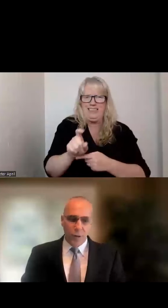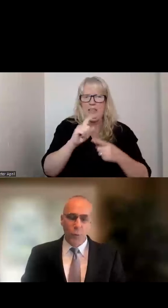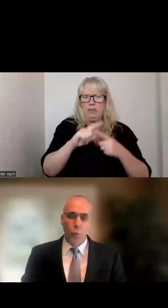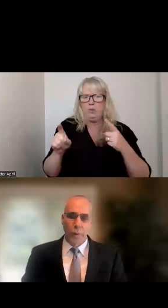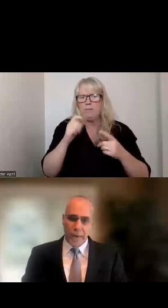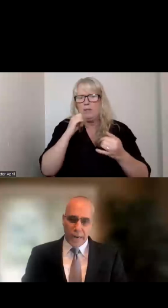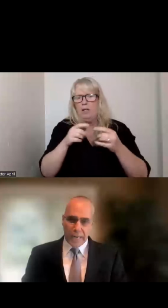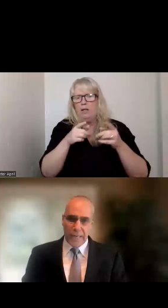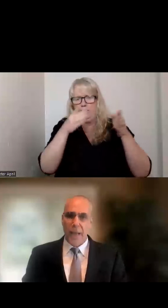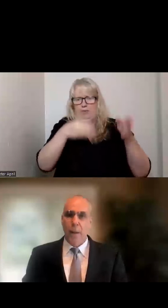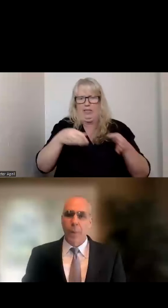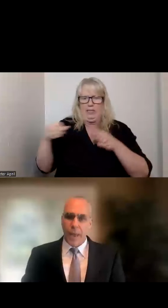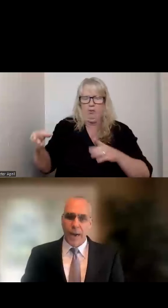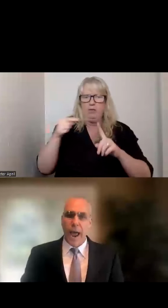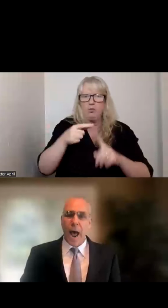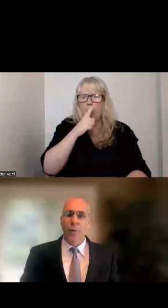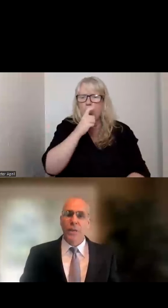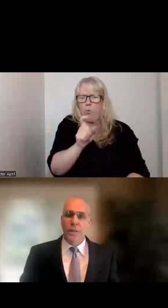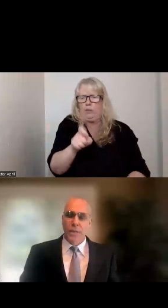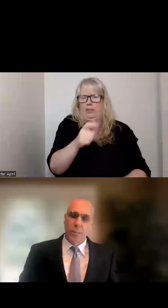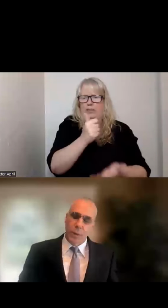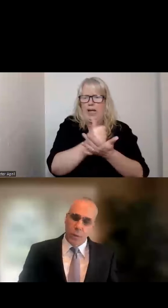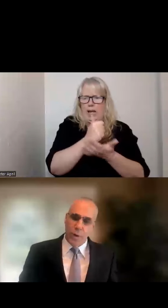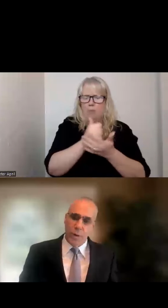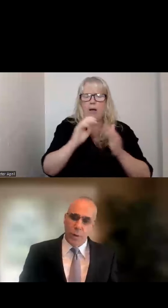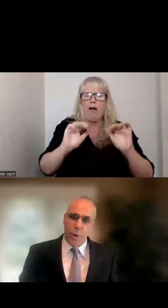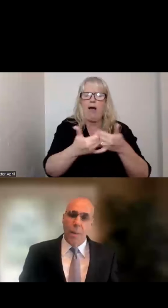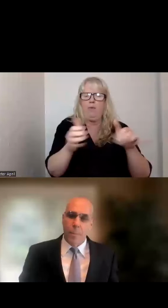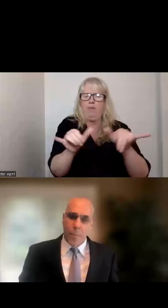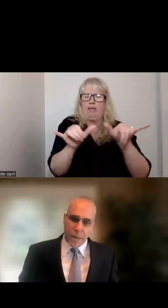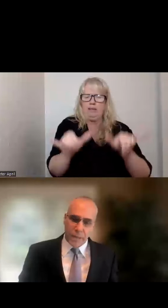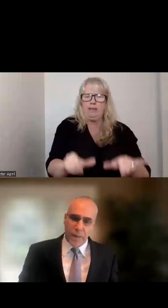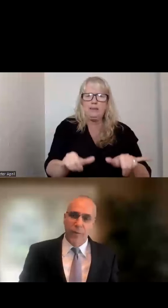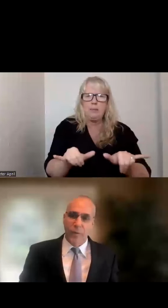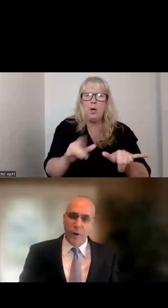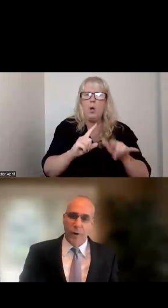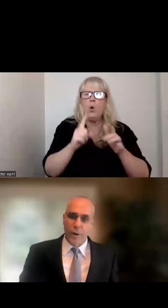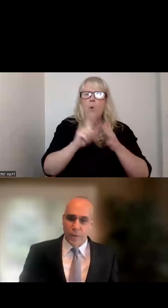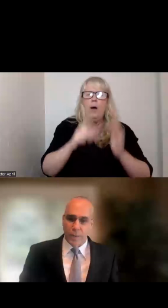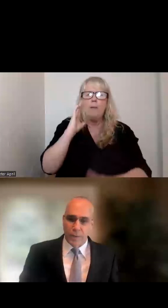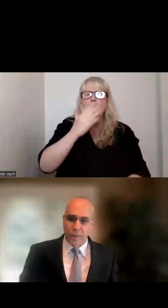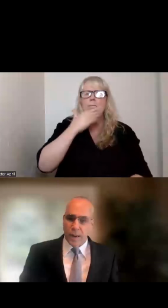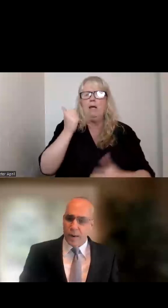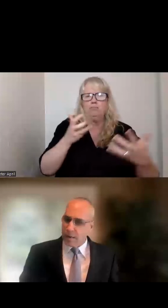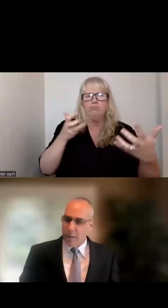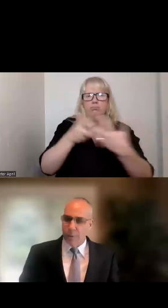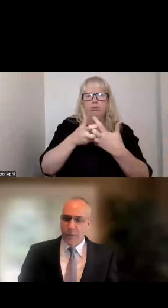INDIVIDUAL THAT NEEDS THE HELP AND HOW THE SYSTEM IS GOING TO BEST FIT THEIR NEEDS. NEXT SLIDE, PLEASE.